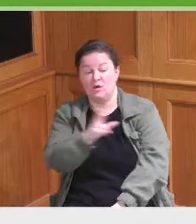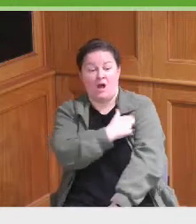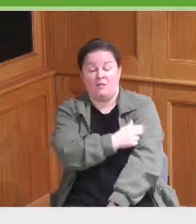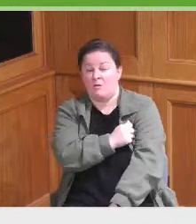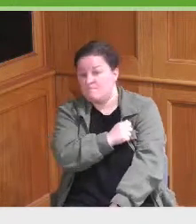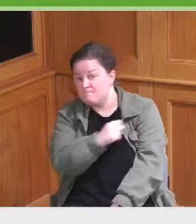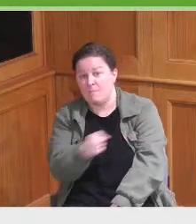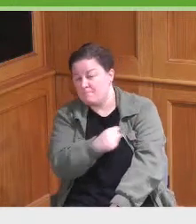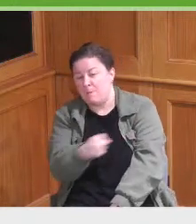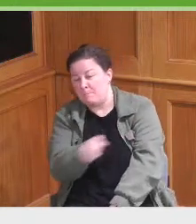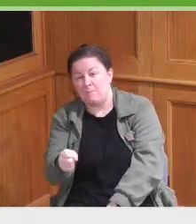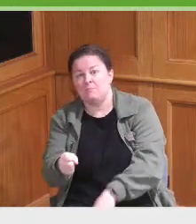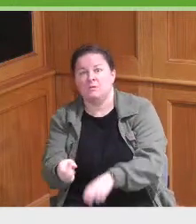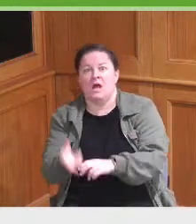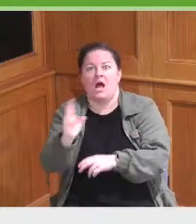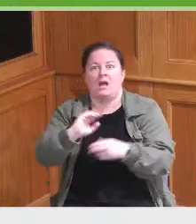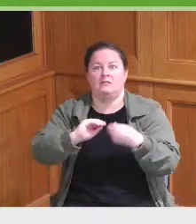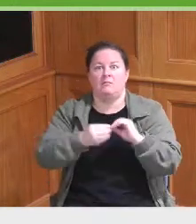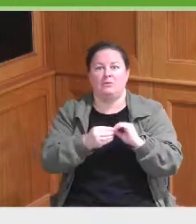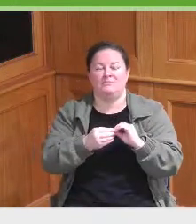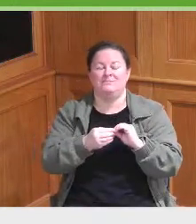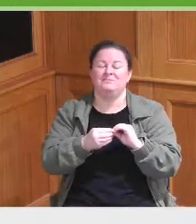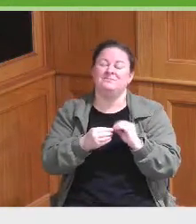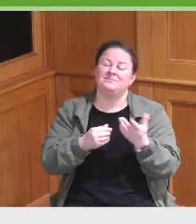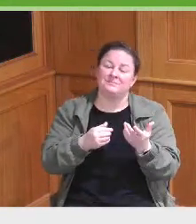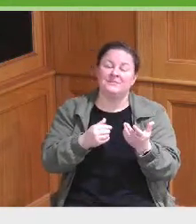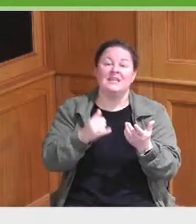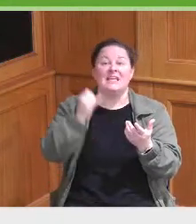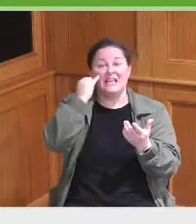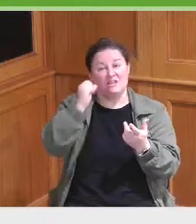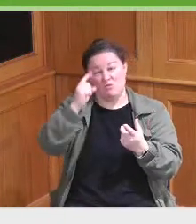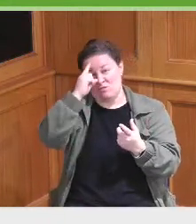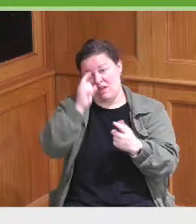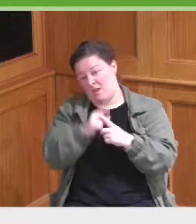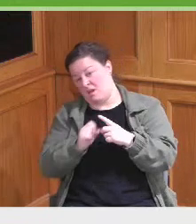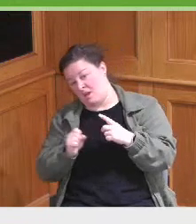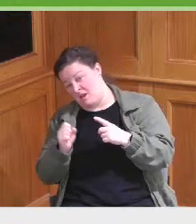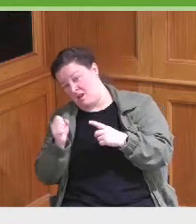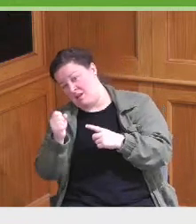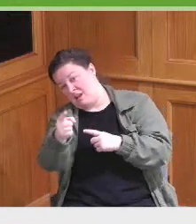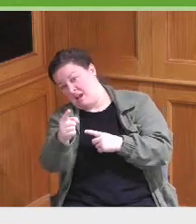I hate to use the crystal ball analogy but if you look next year at 2023 I suspect we